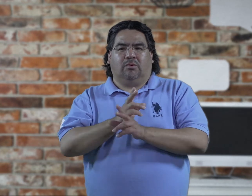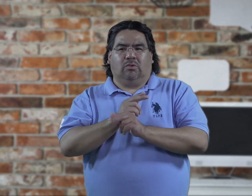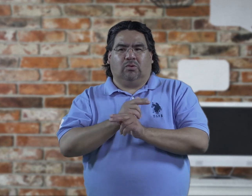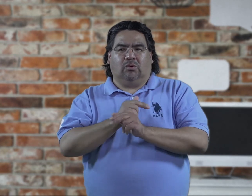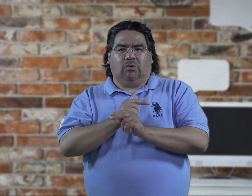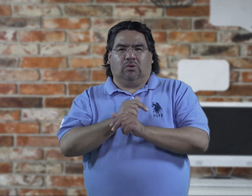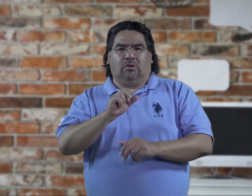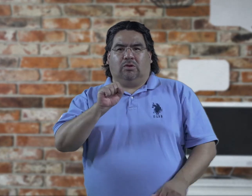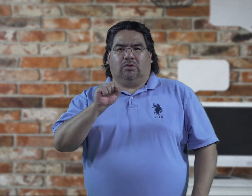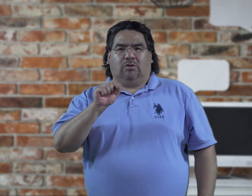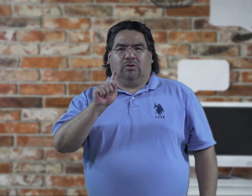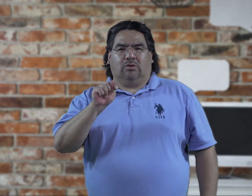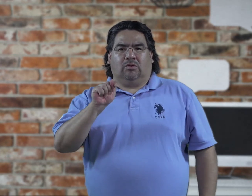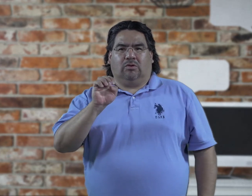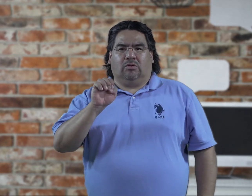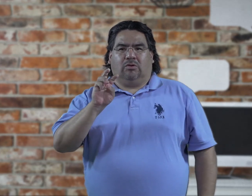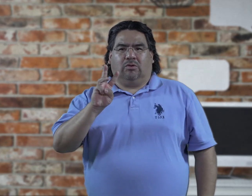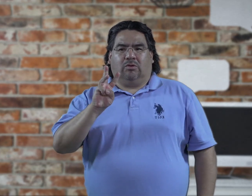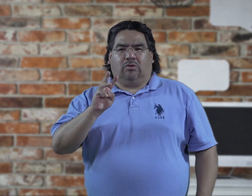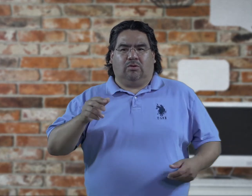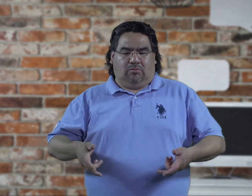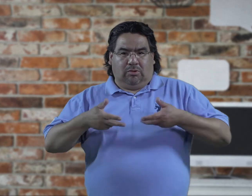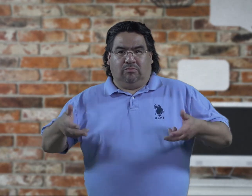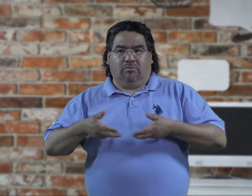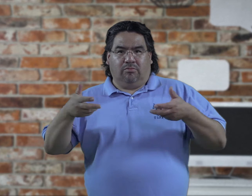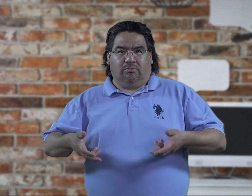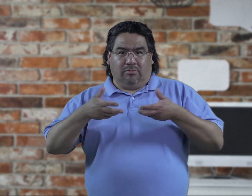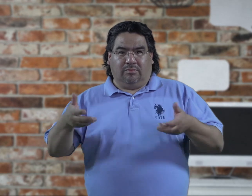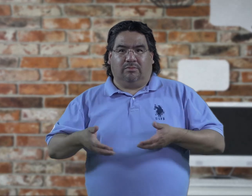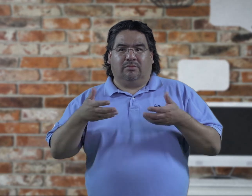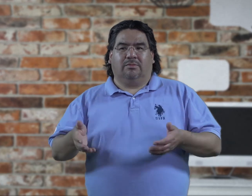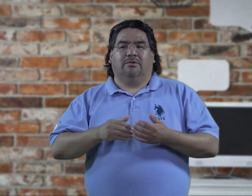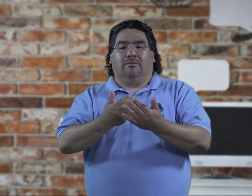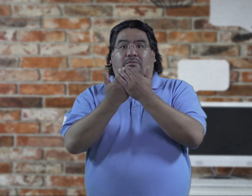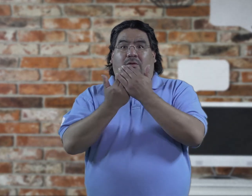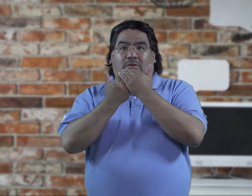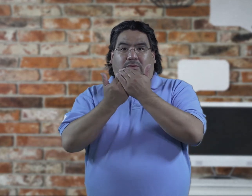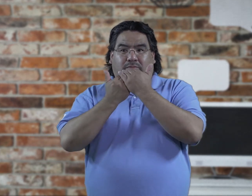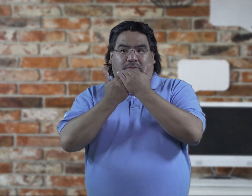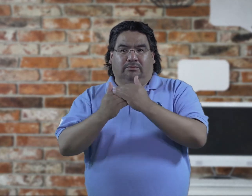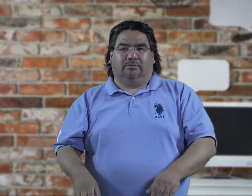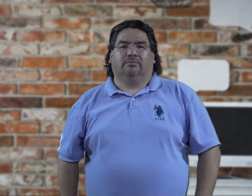Rabbit S T E W Salad Sandwich